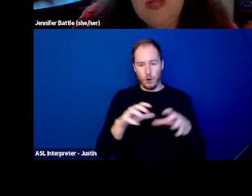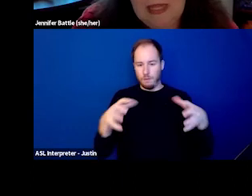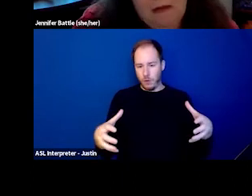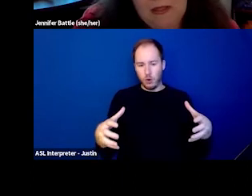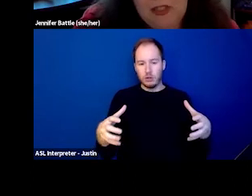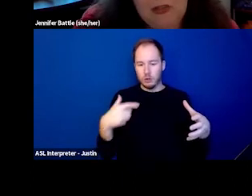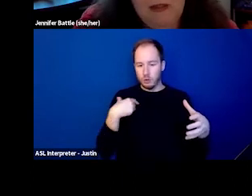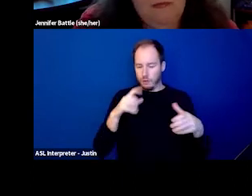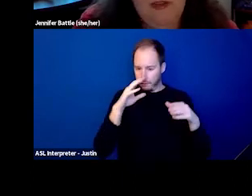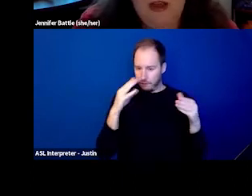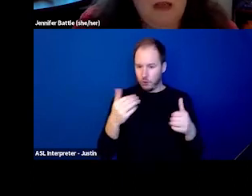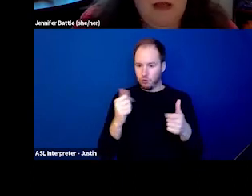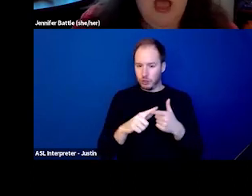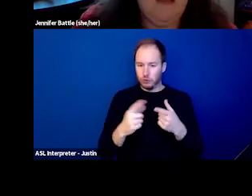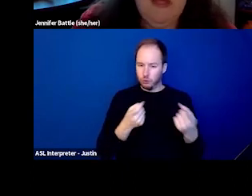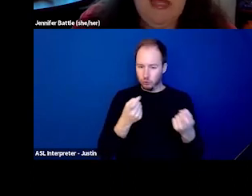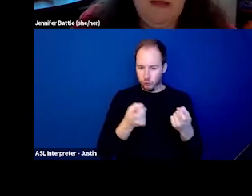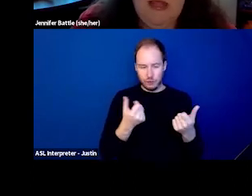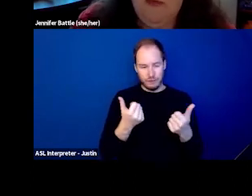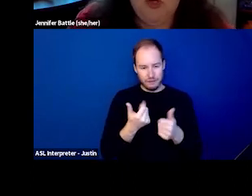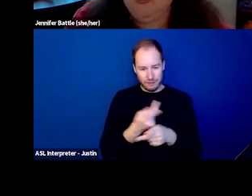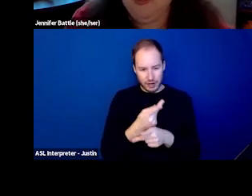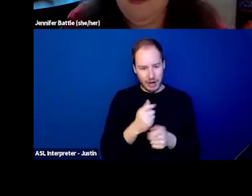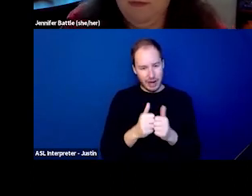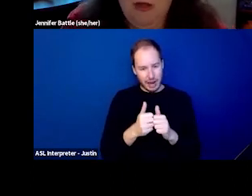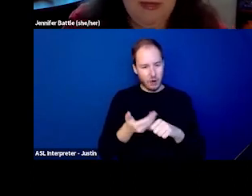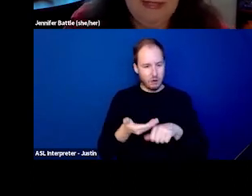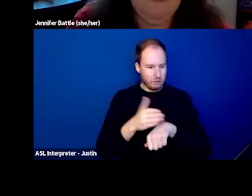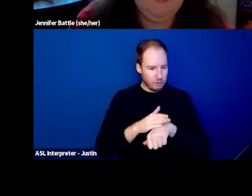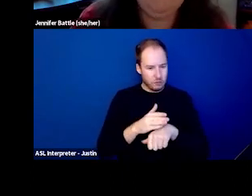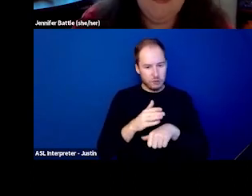focusing on to try to figure out how to be even more creative than we always have been.